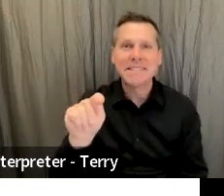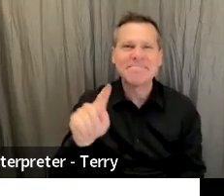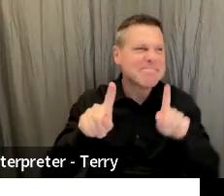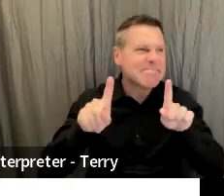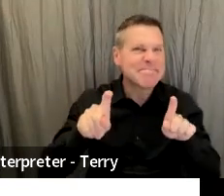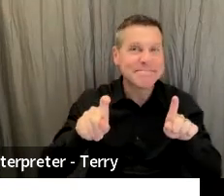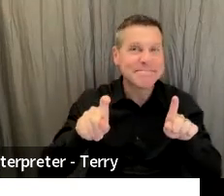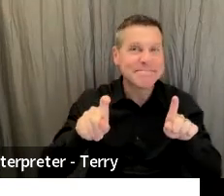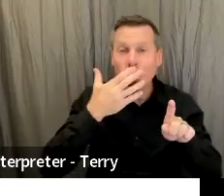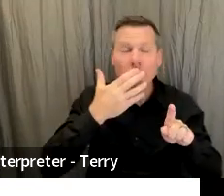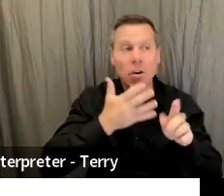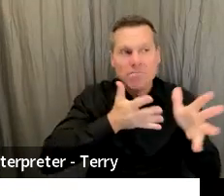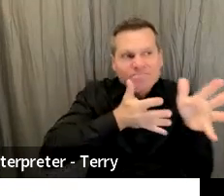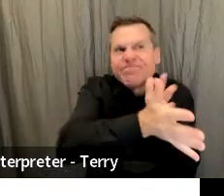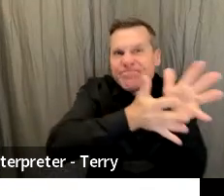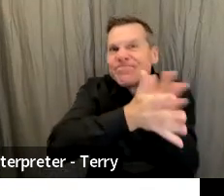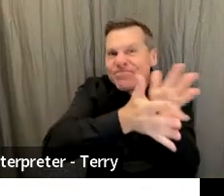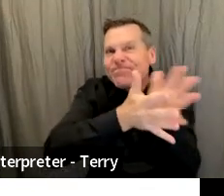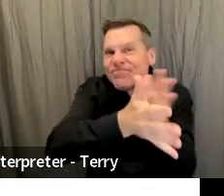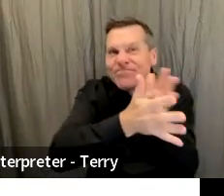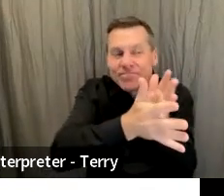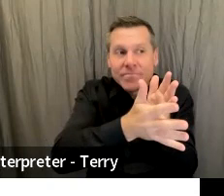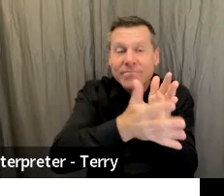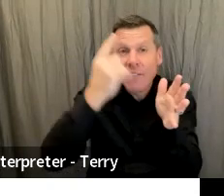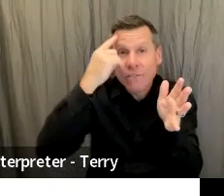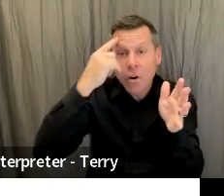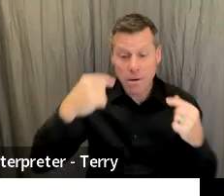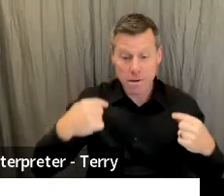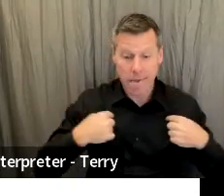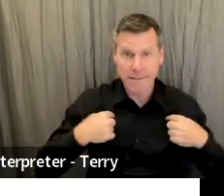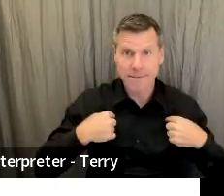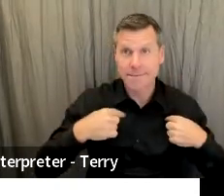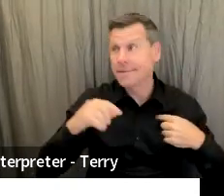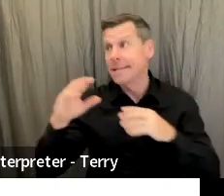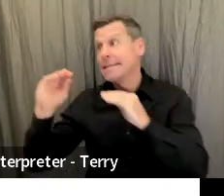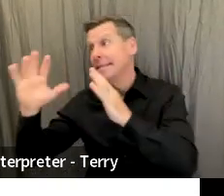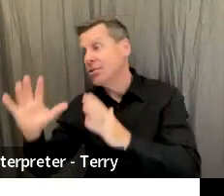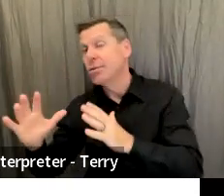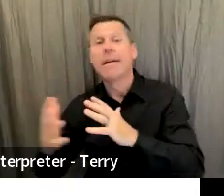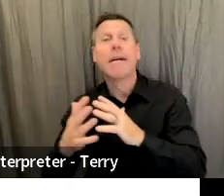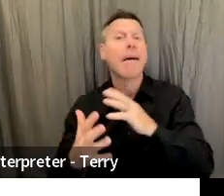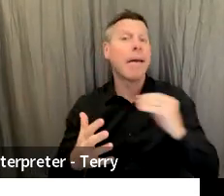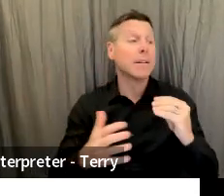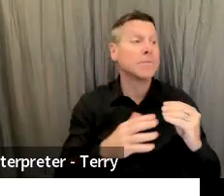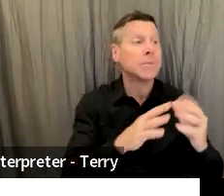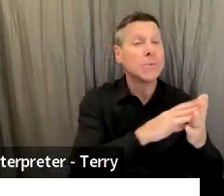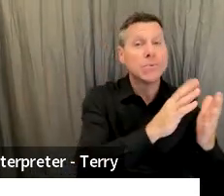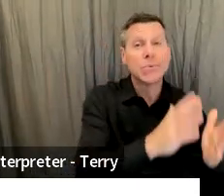And it was work that we did for the benefit of our students and fellow faculty members, not because we're trying to, you know,